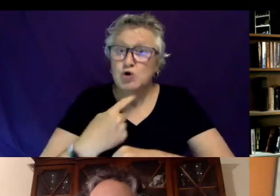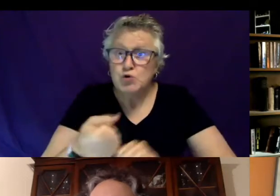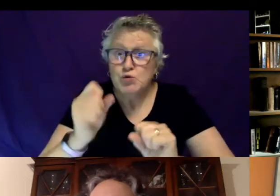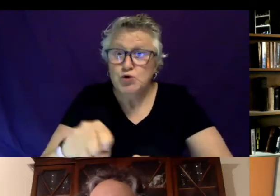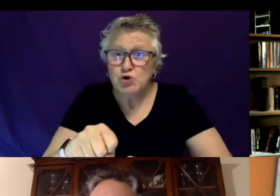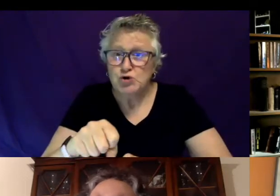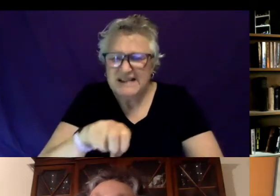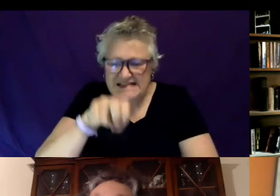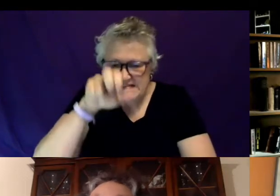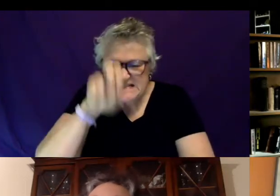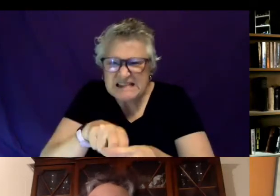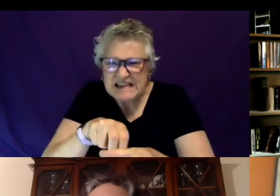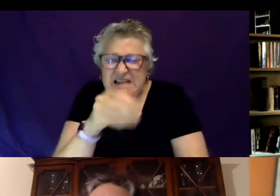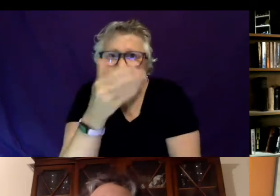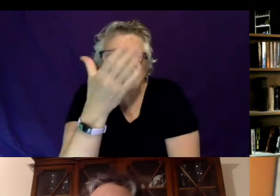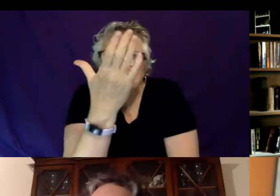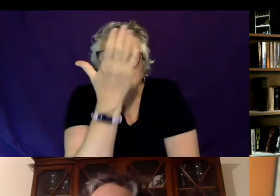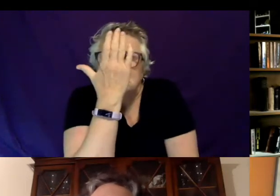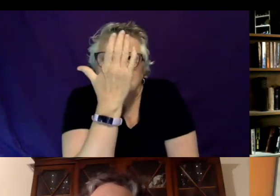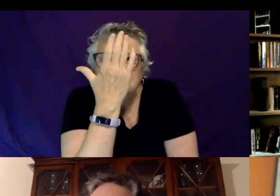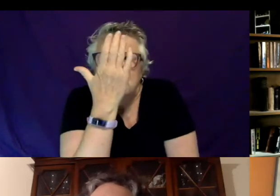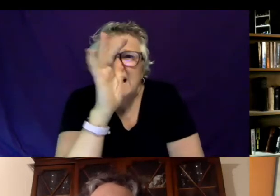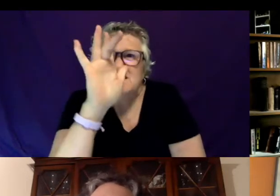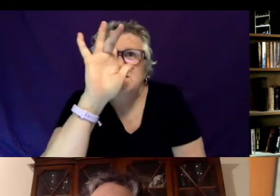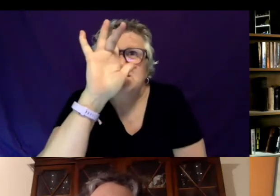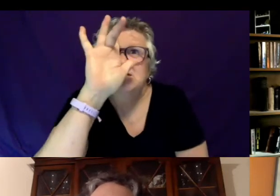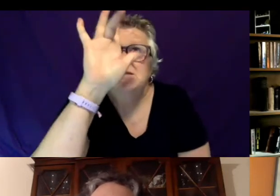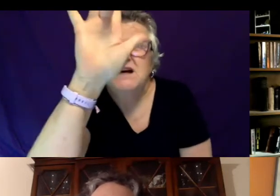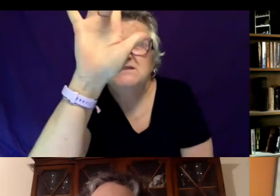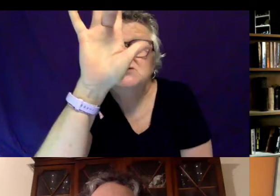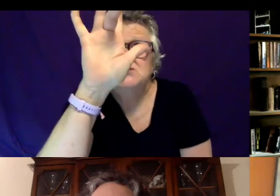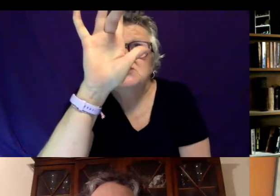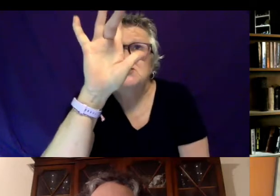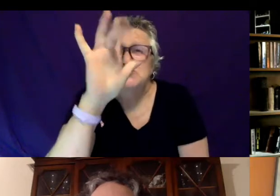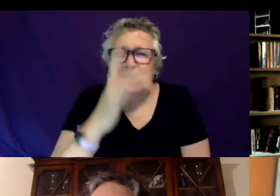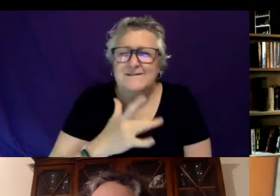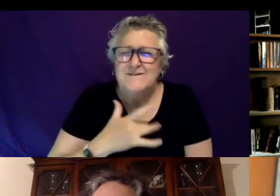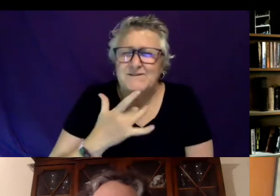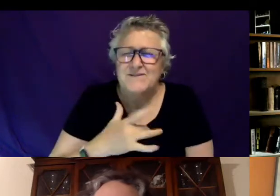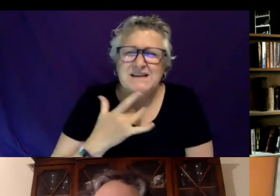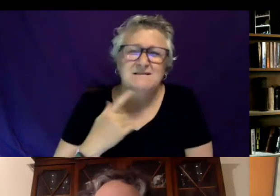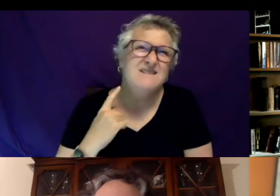of that thing, and touch-- touch it, and feel the veins, and the toenails,